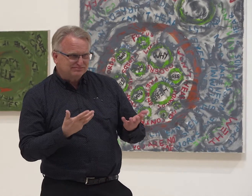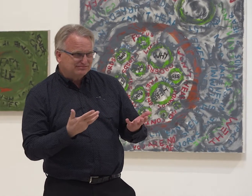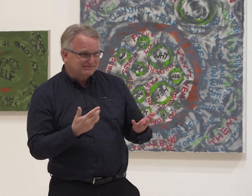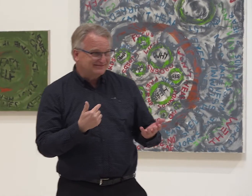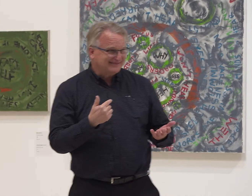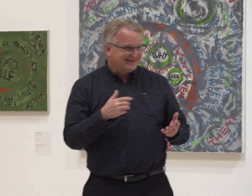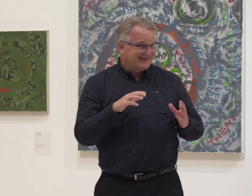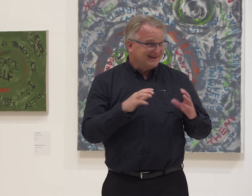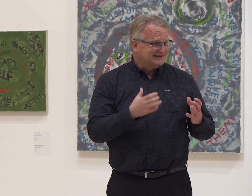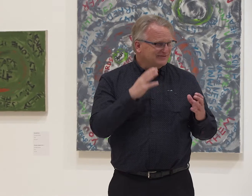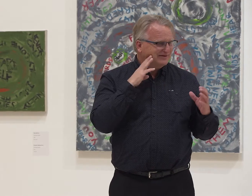some interaction."